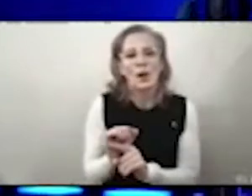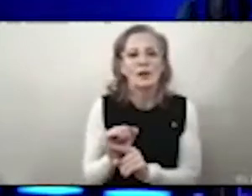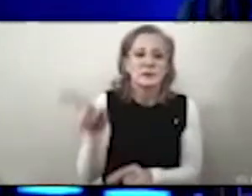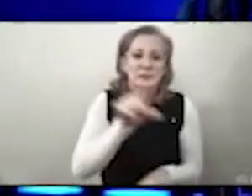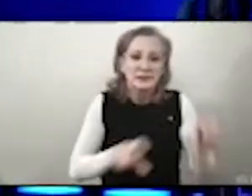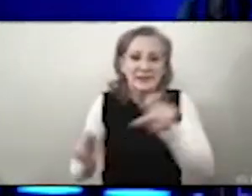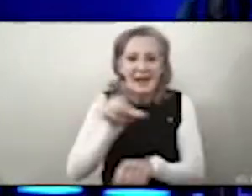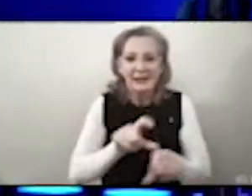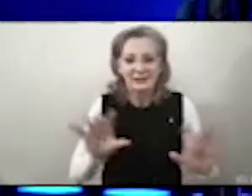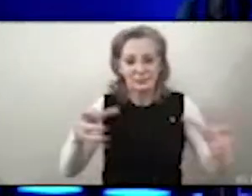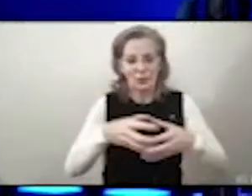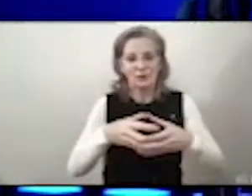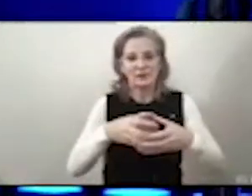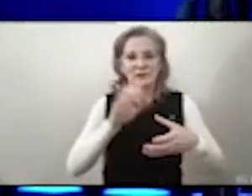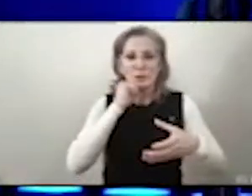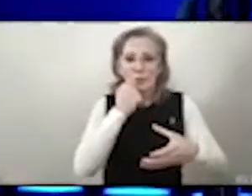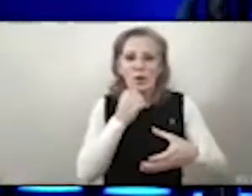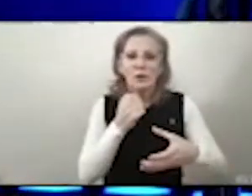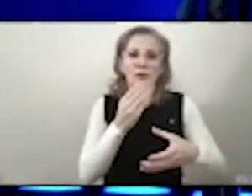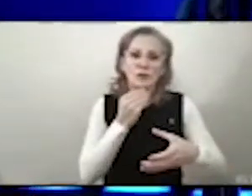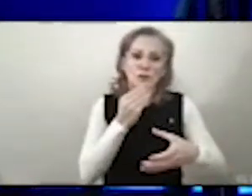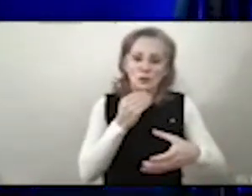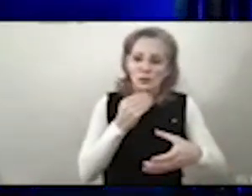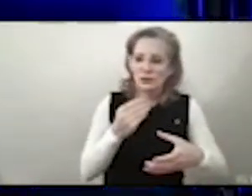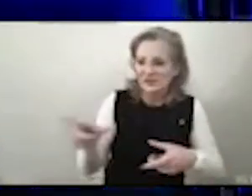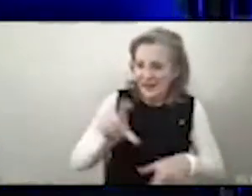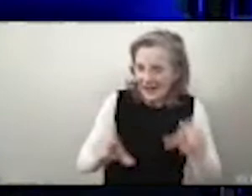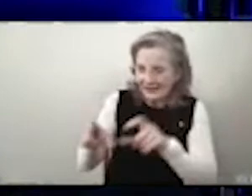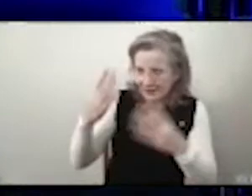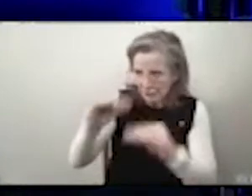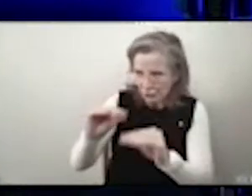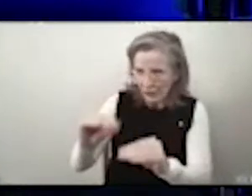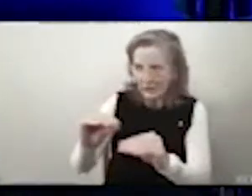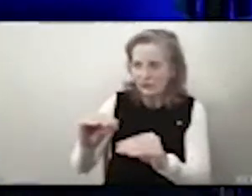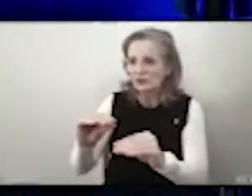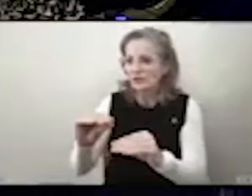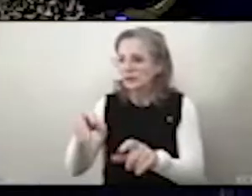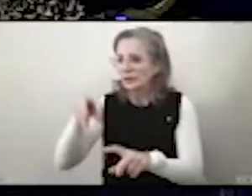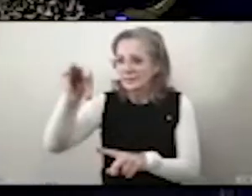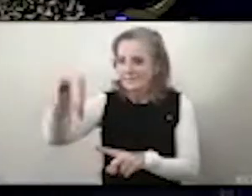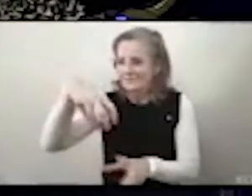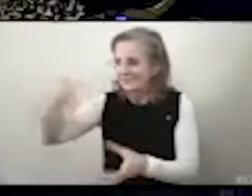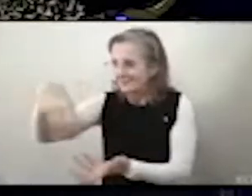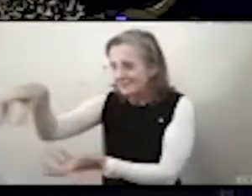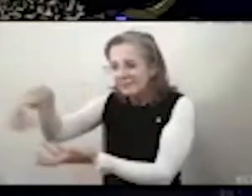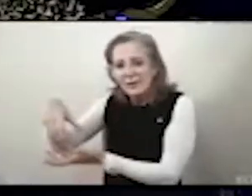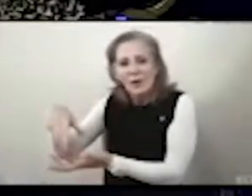to support science education and outreach to school aged children, taking inspiration from initiatives